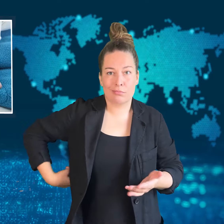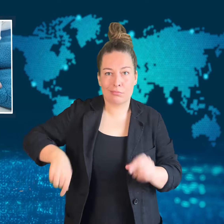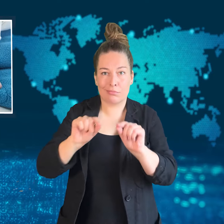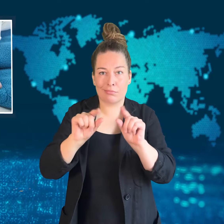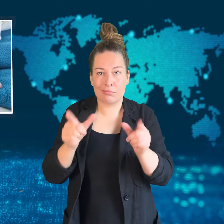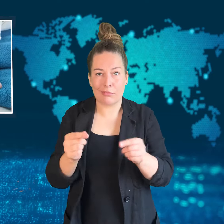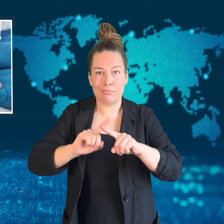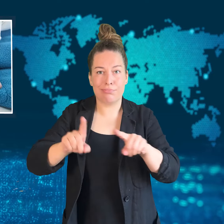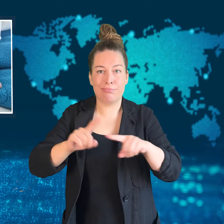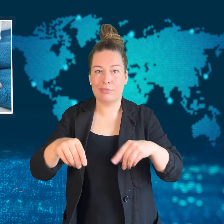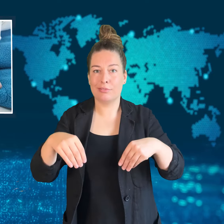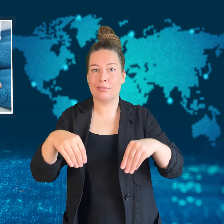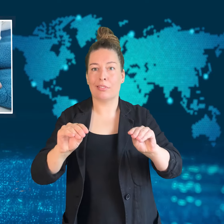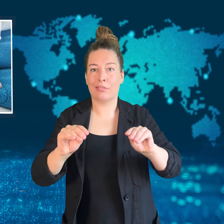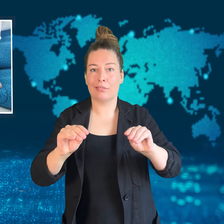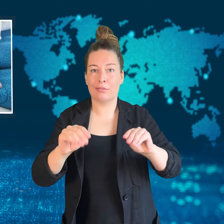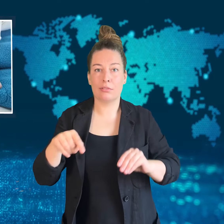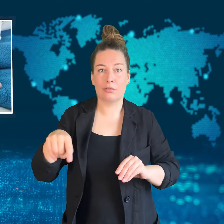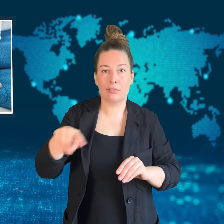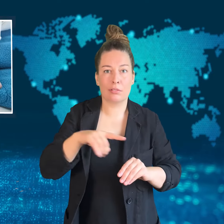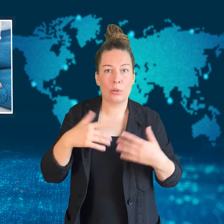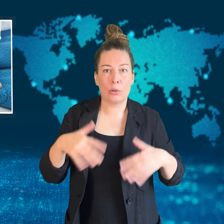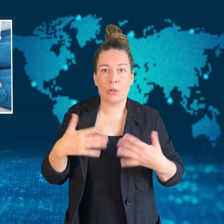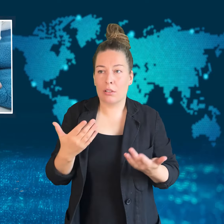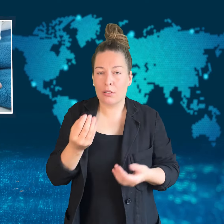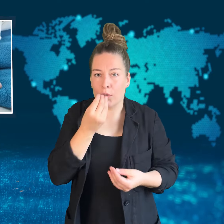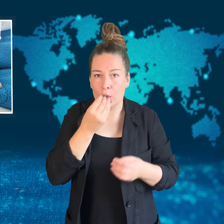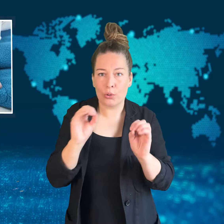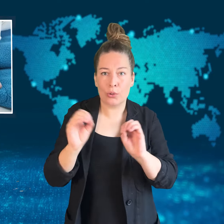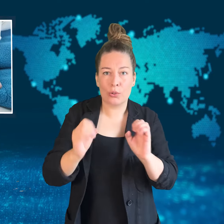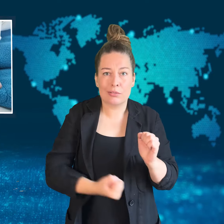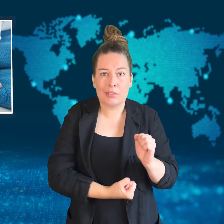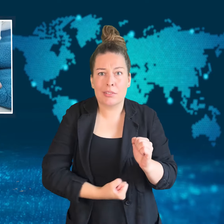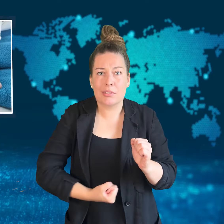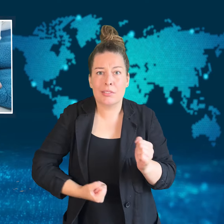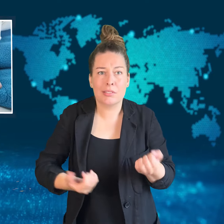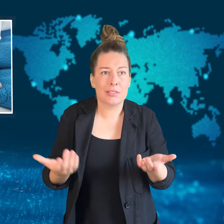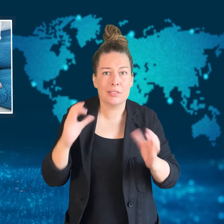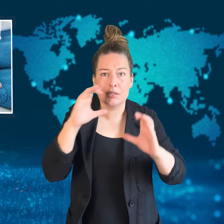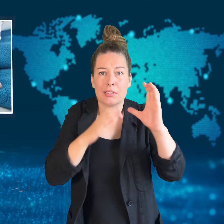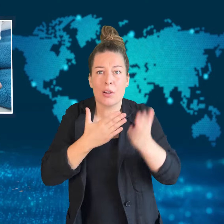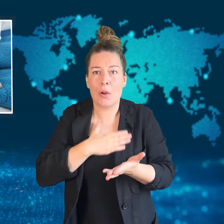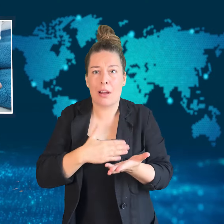Under the threat of starvation, they are desperate to